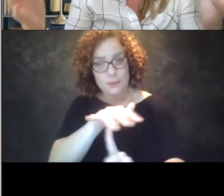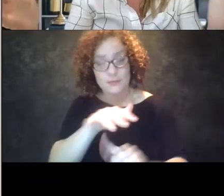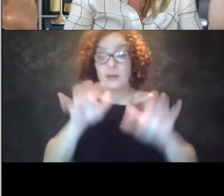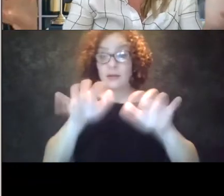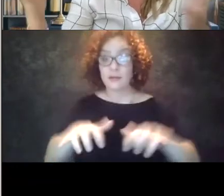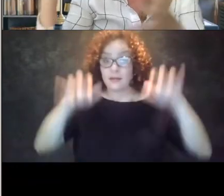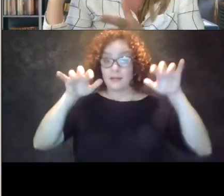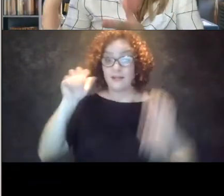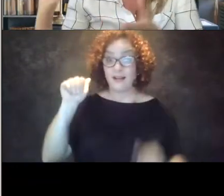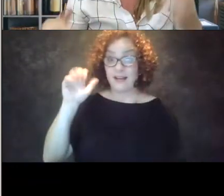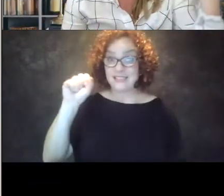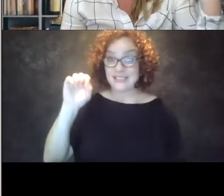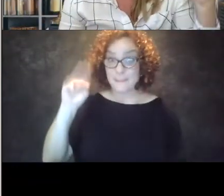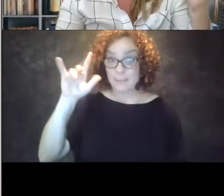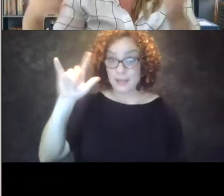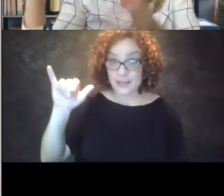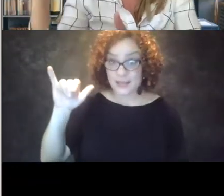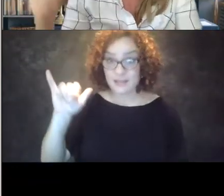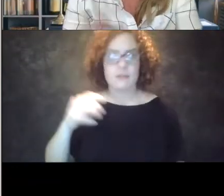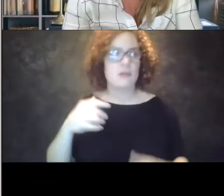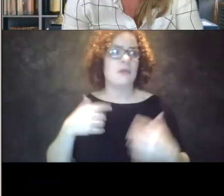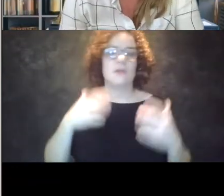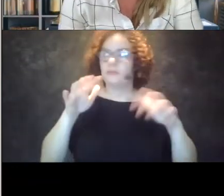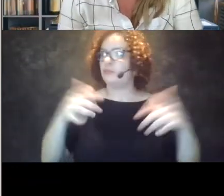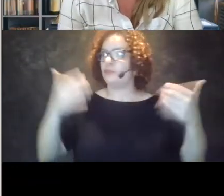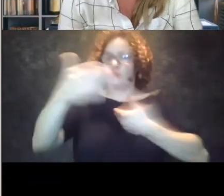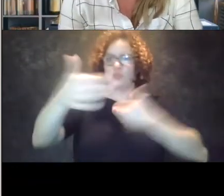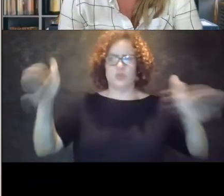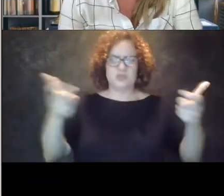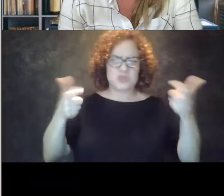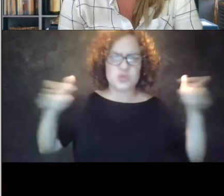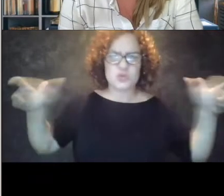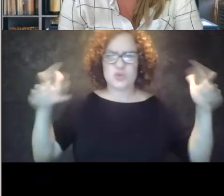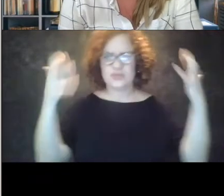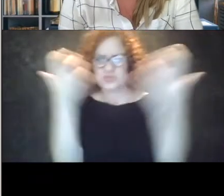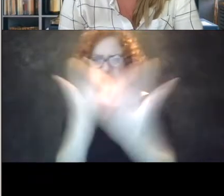be loud, because there's speakers, there could be music or lights. Just something to prepare